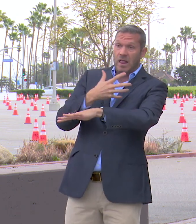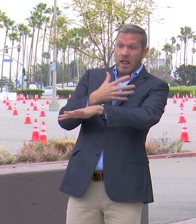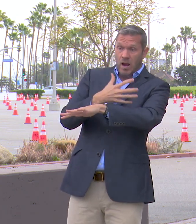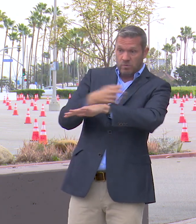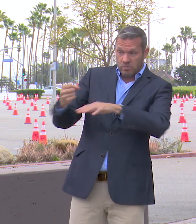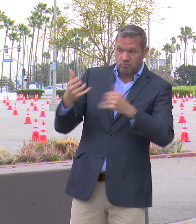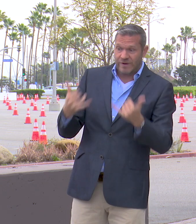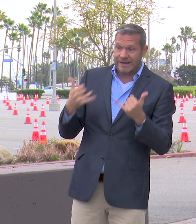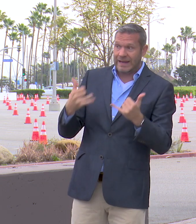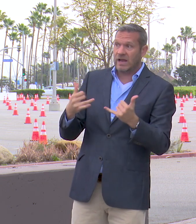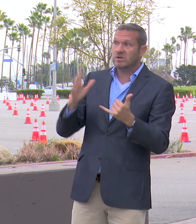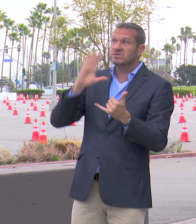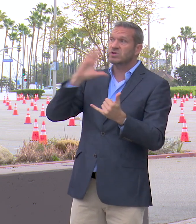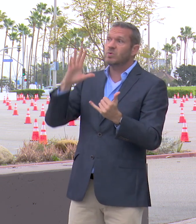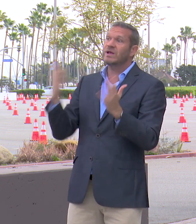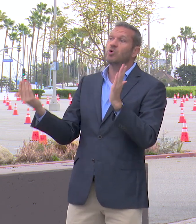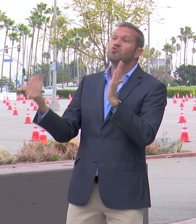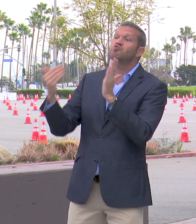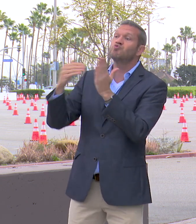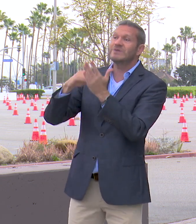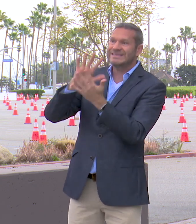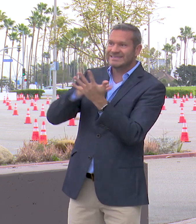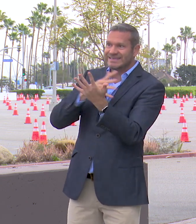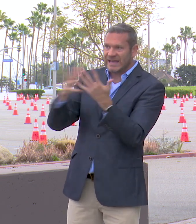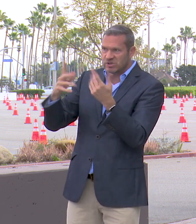We're going to reschedule you as it comes back in but at least we'll have gotten it